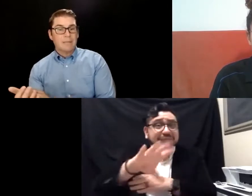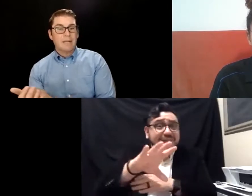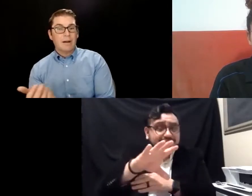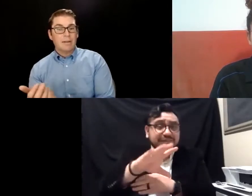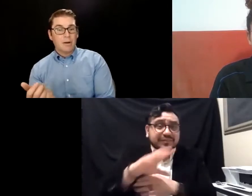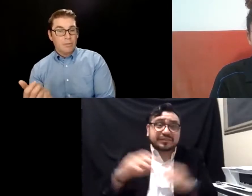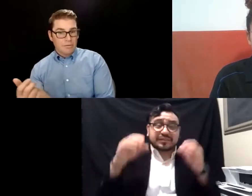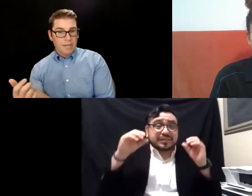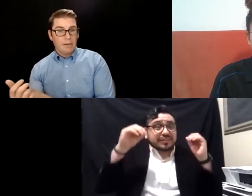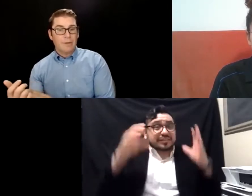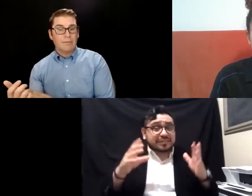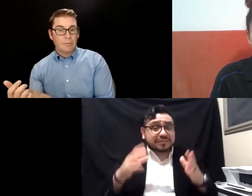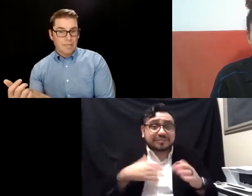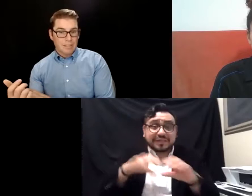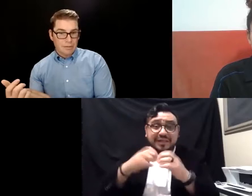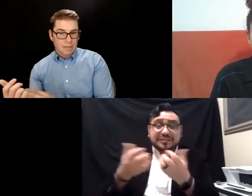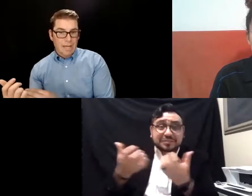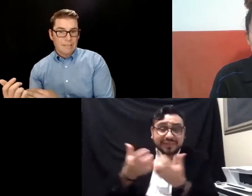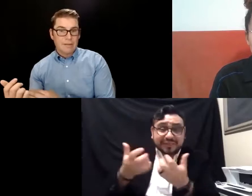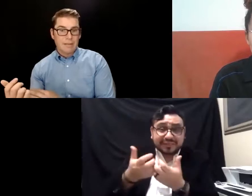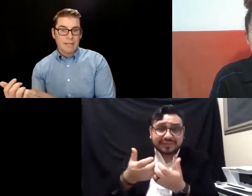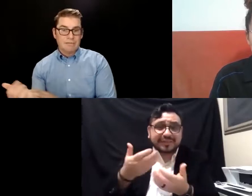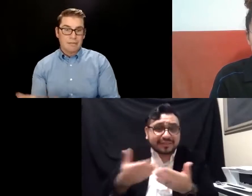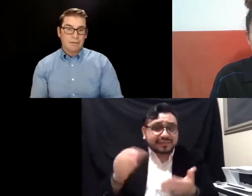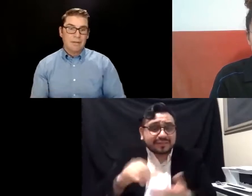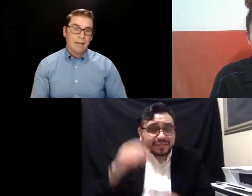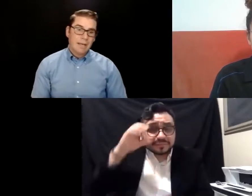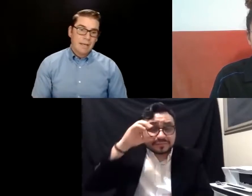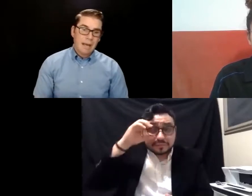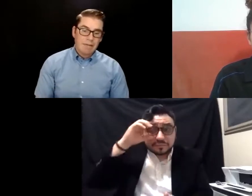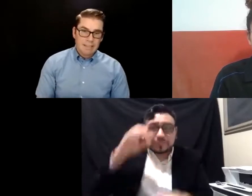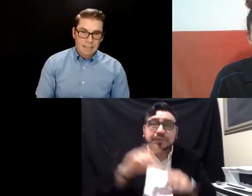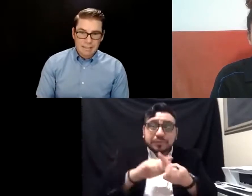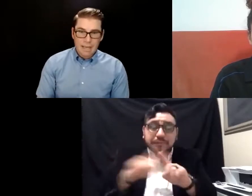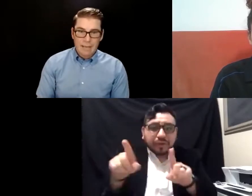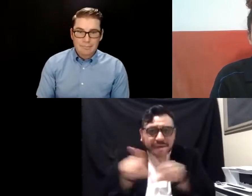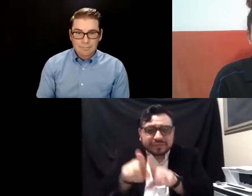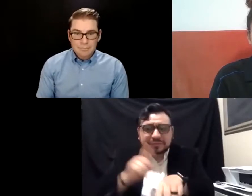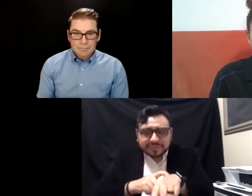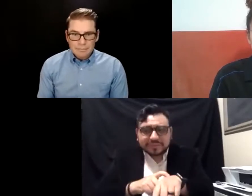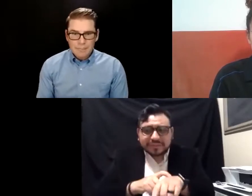on their own video for when they show the class, so that the deaf student can have access to that.